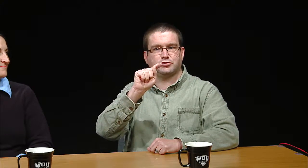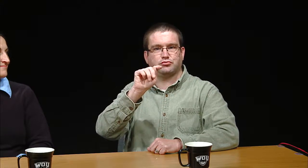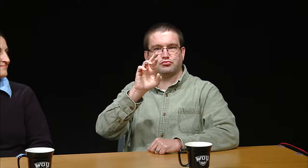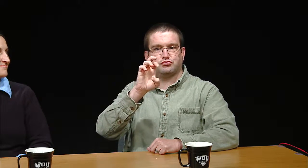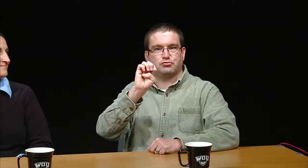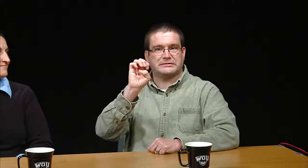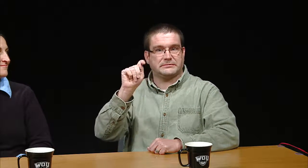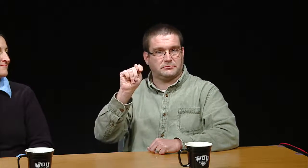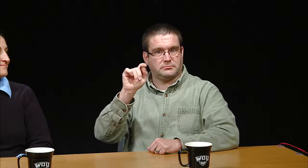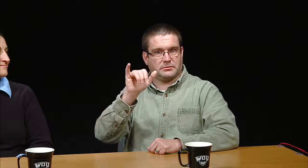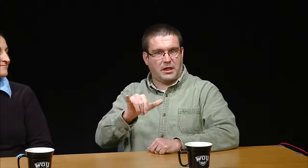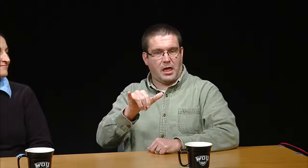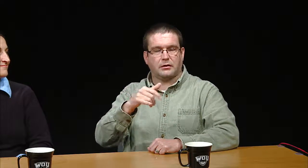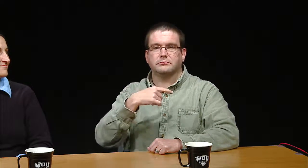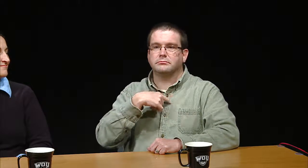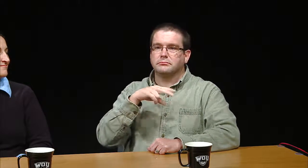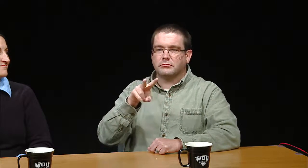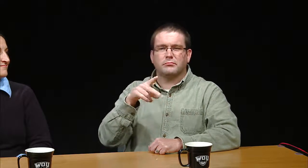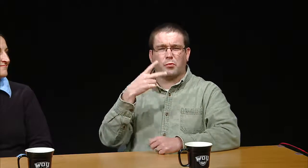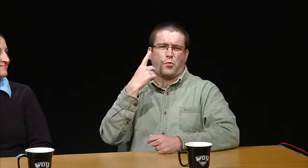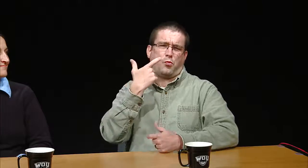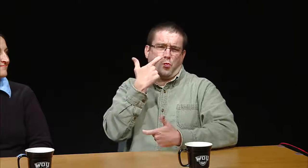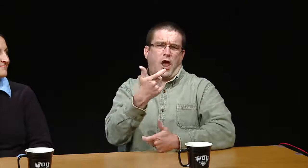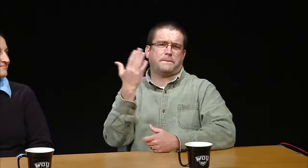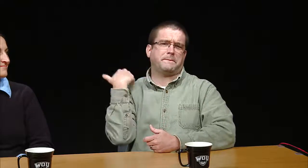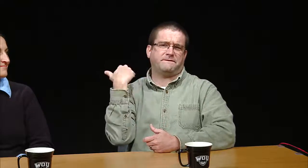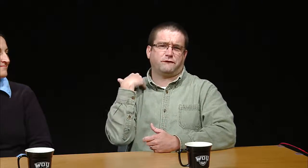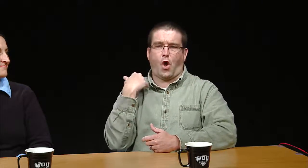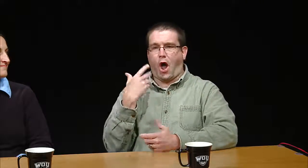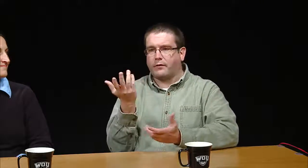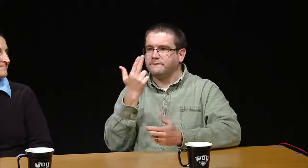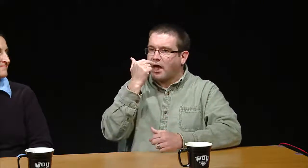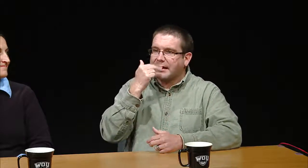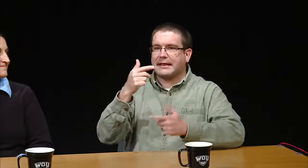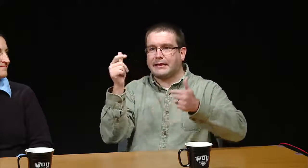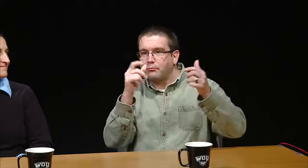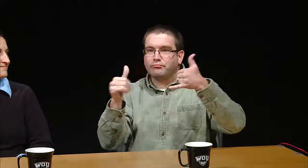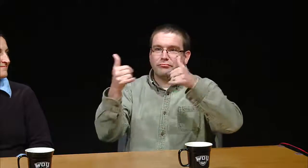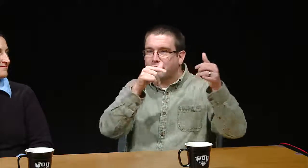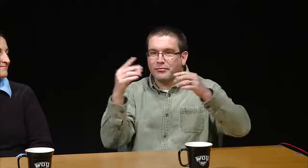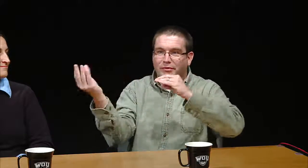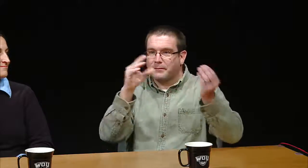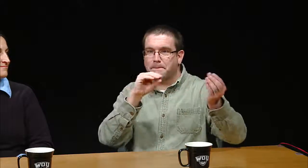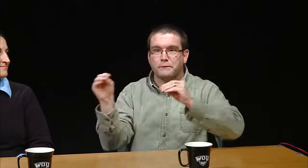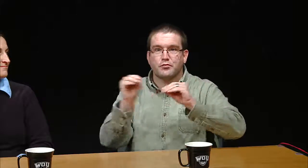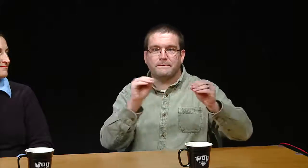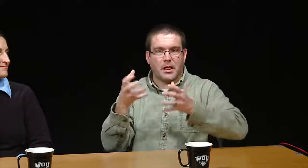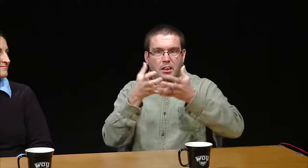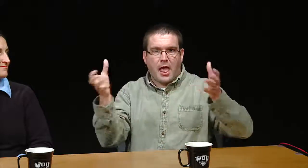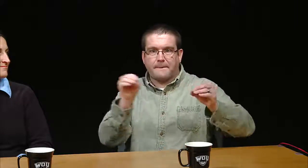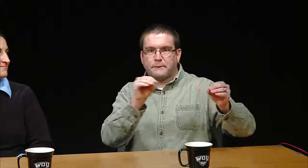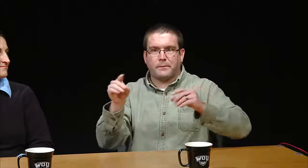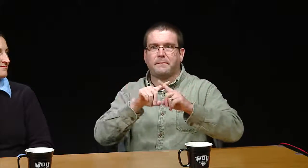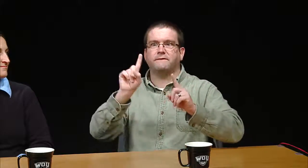you get to know that content pretty well. You see things, you hear things, you realize things about a video